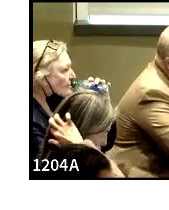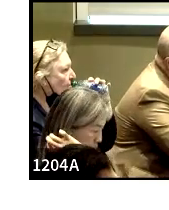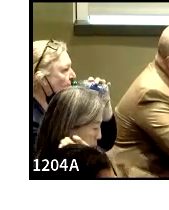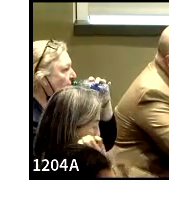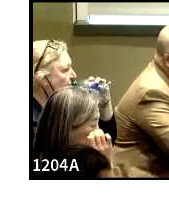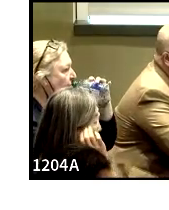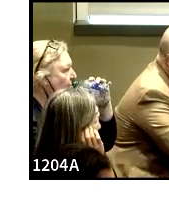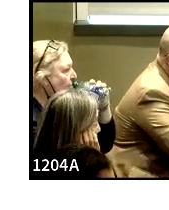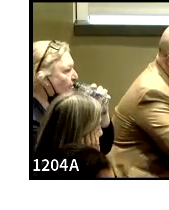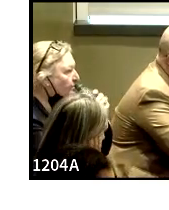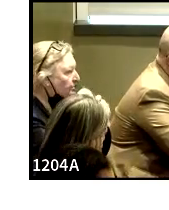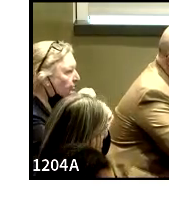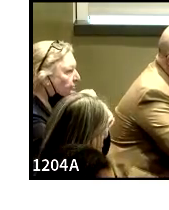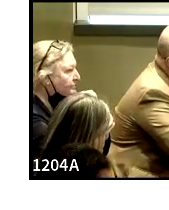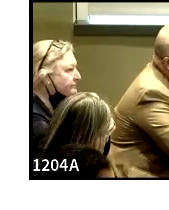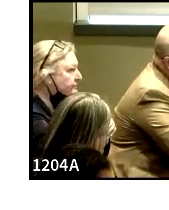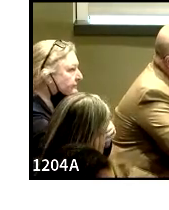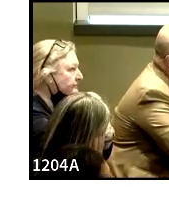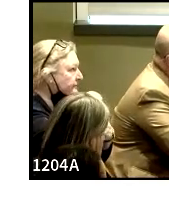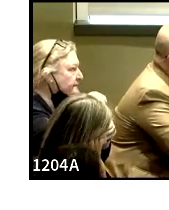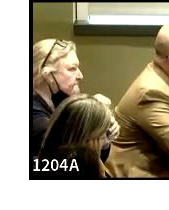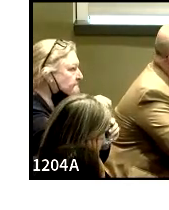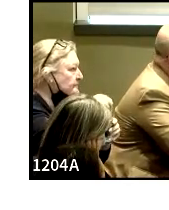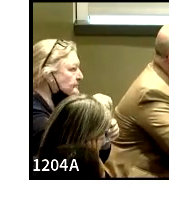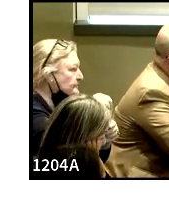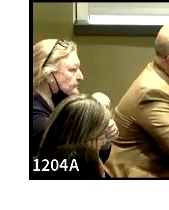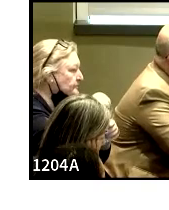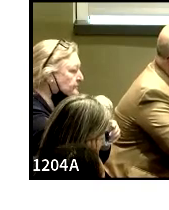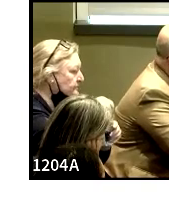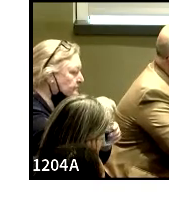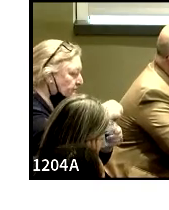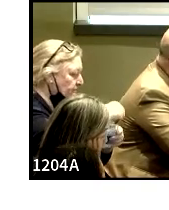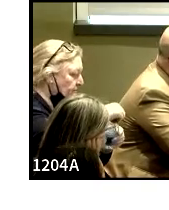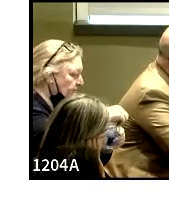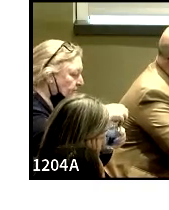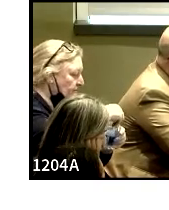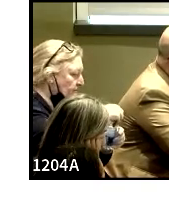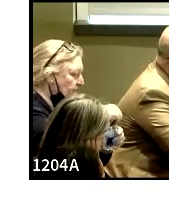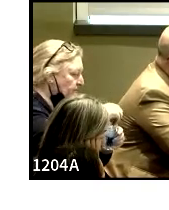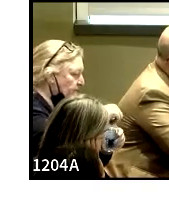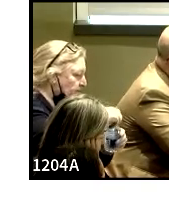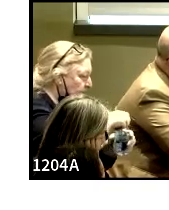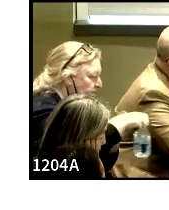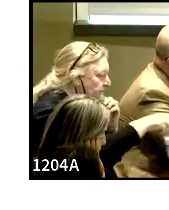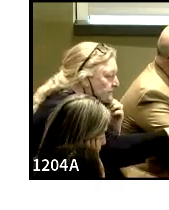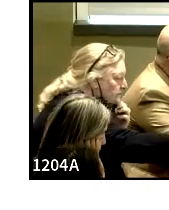And I'll say it's not even a health system. It is a system that takes advantage of illness and death, and that's where we make our money.